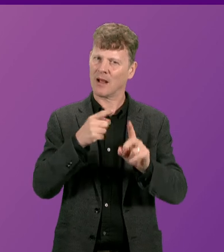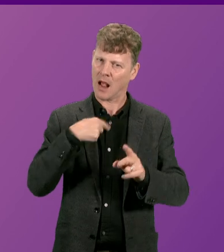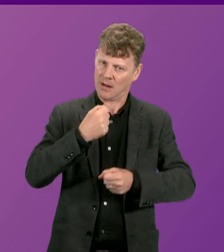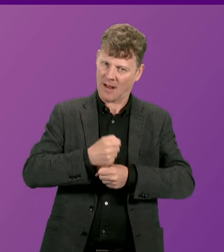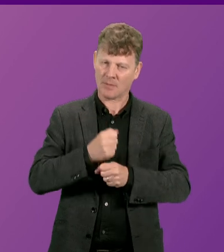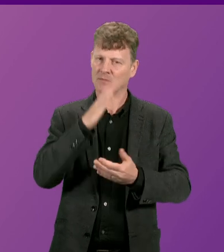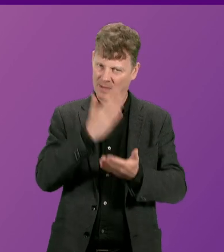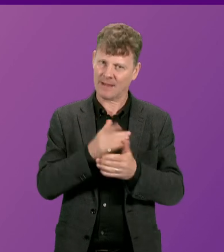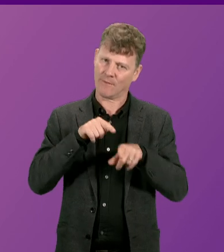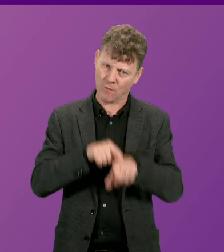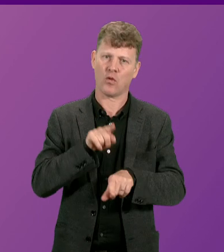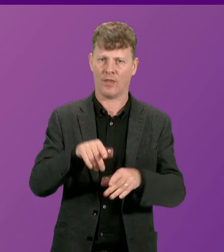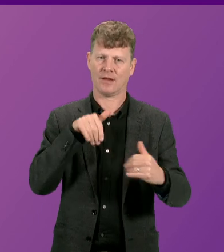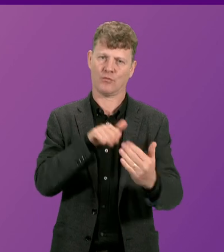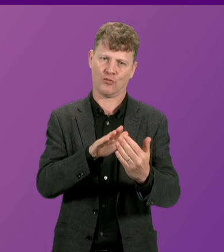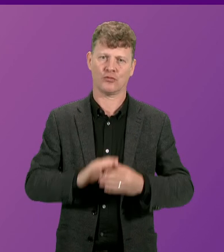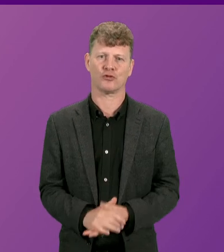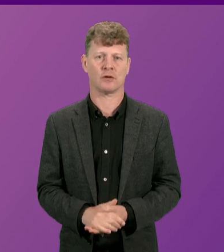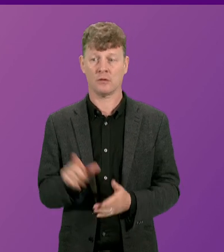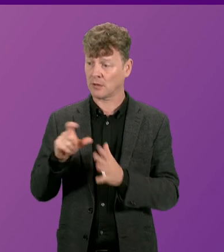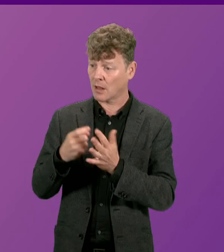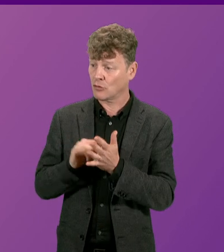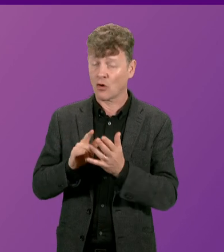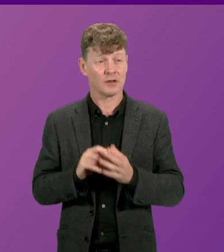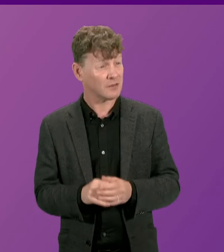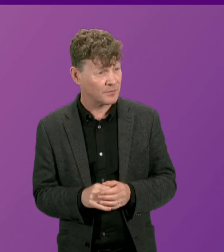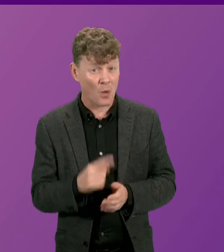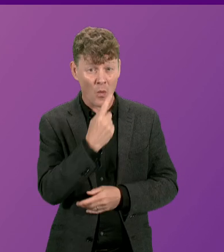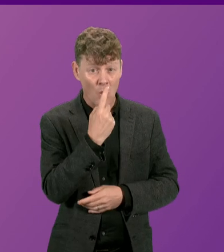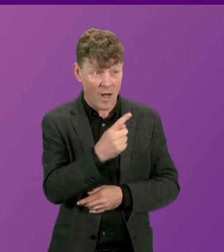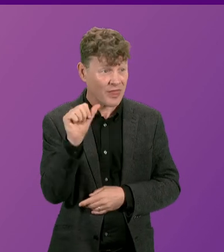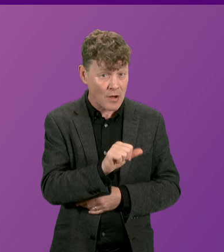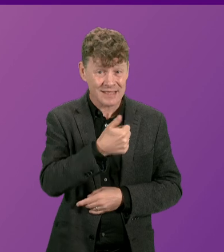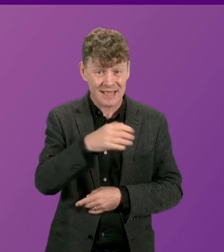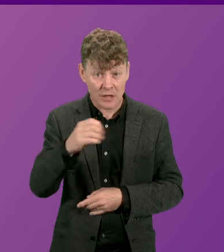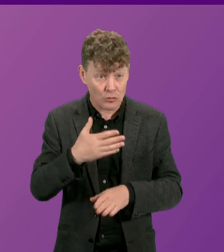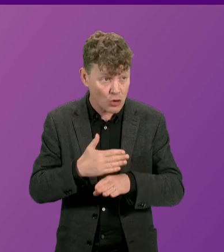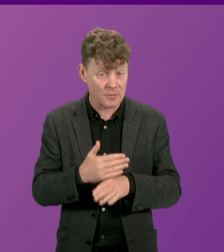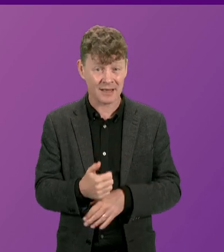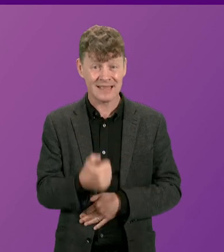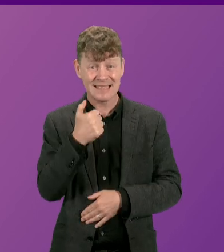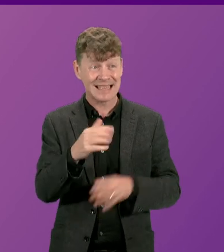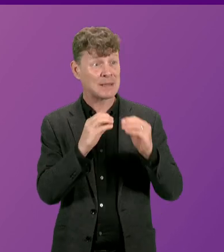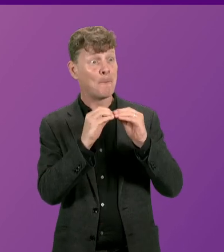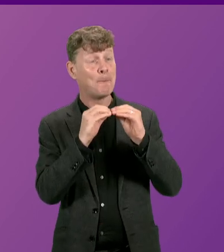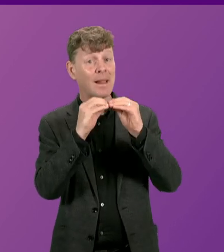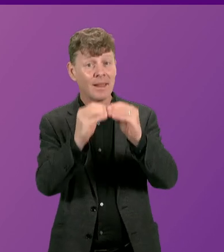We are talking about 1,600 jobs, £6 billion of investment and a